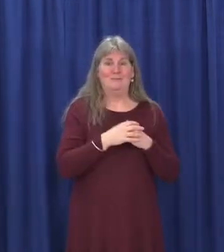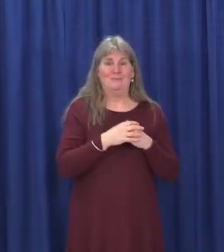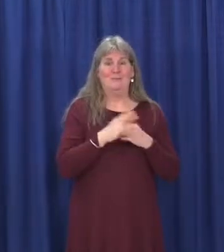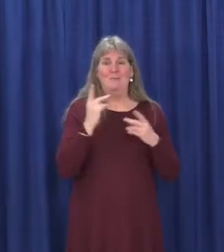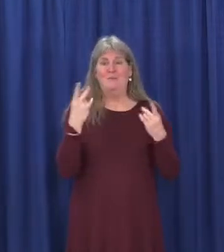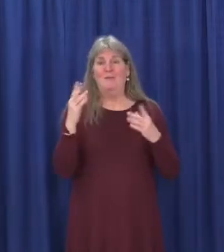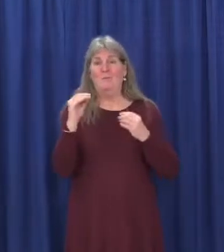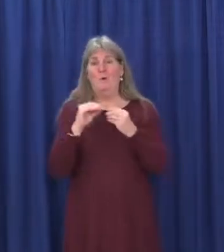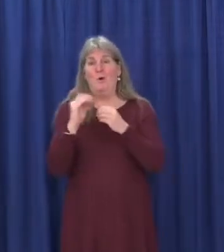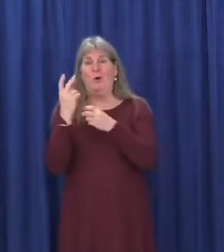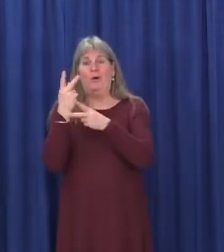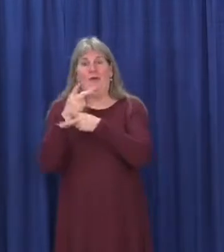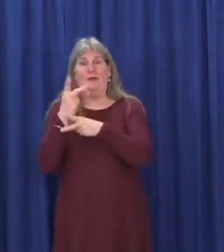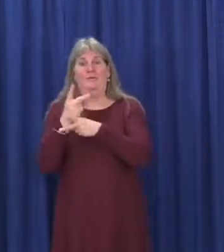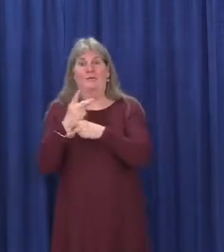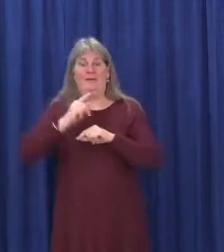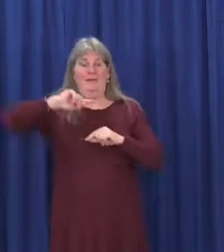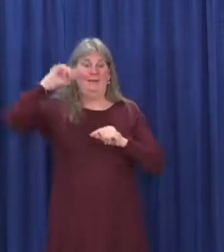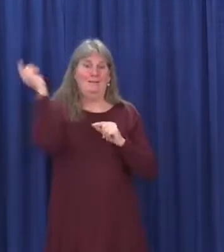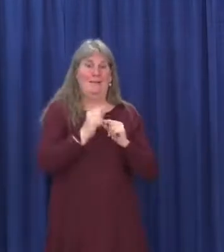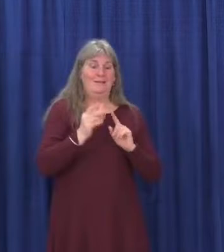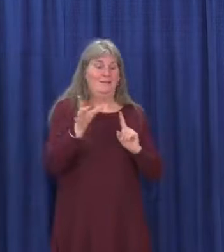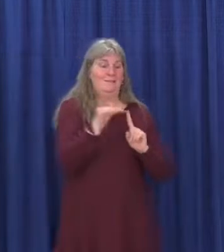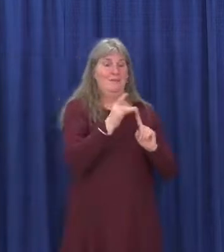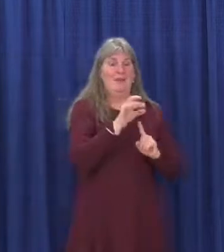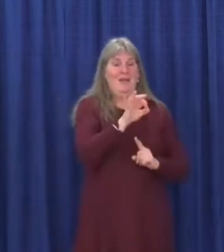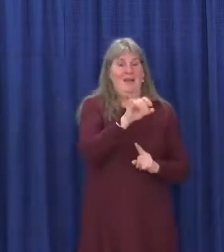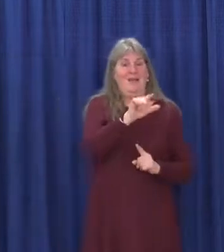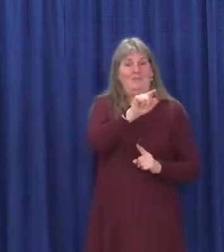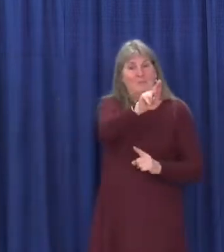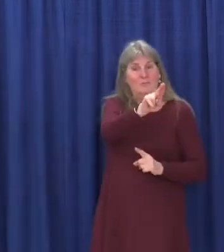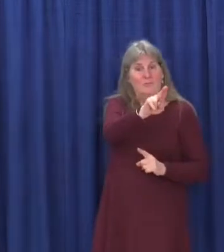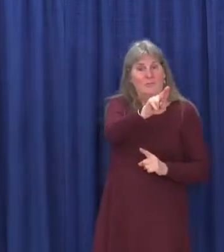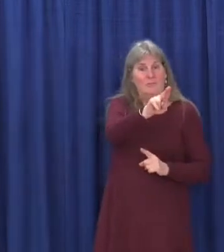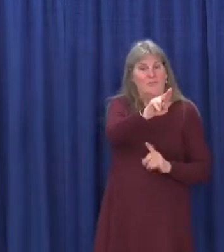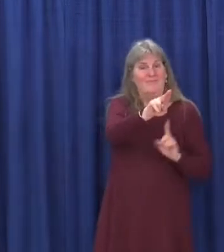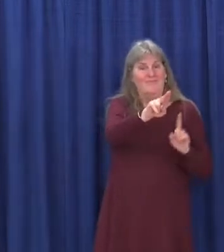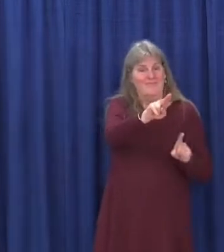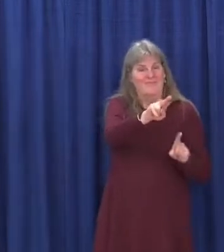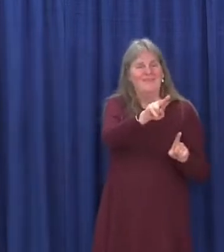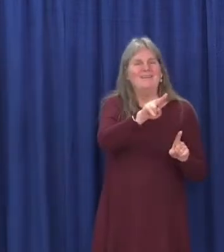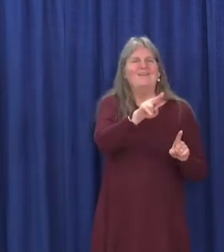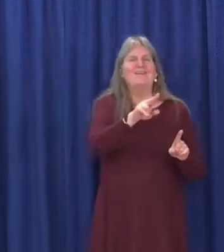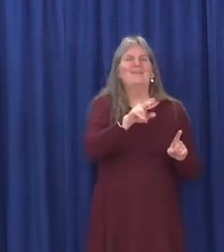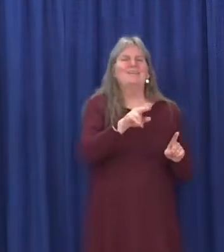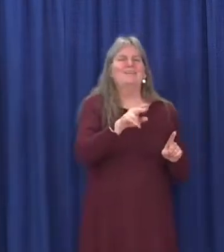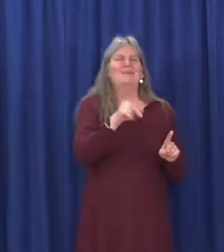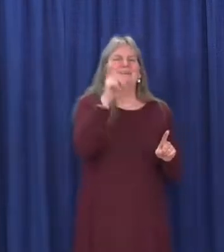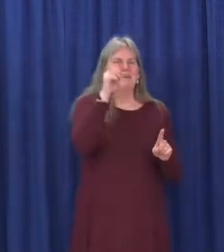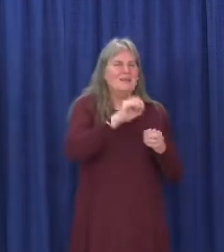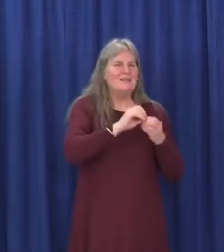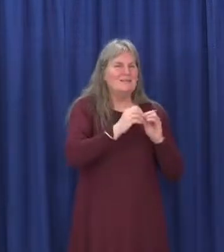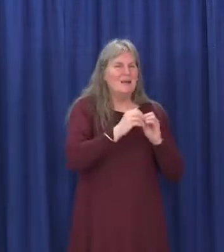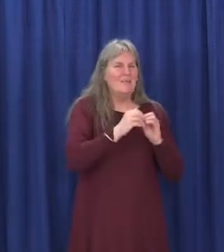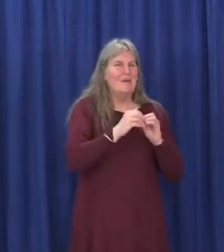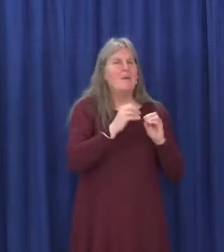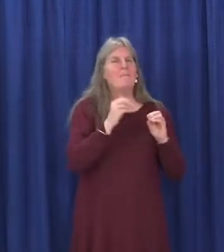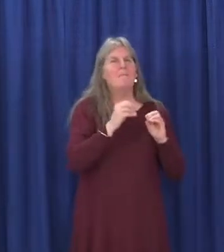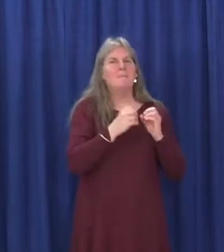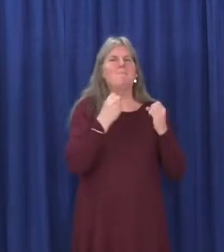we've seen, as I said, more cases. But you have to remember that we're also testing way more than we've ever tested before.